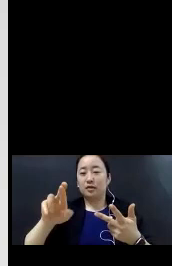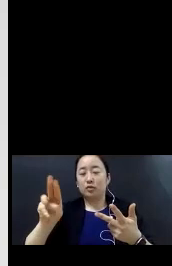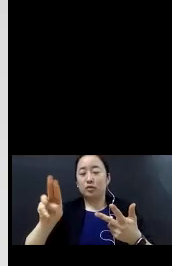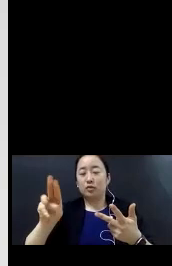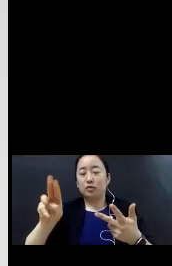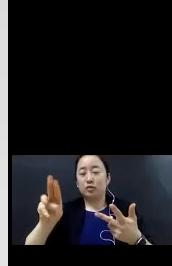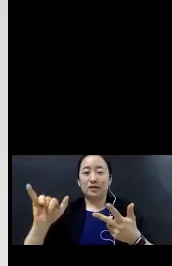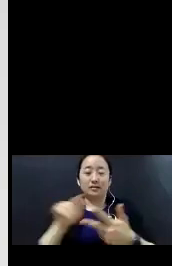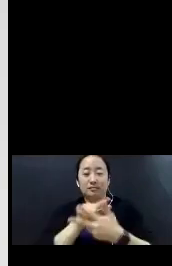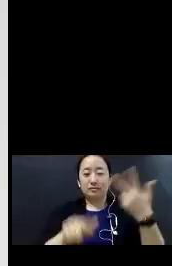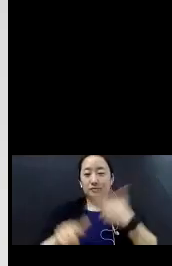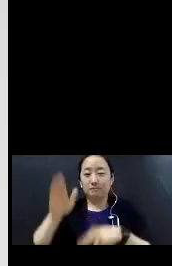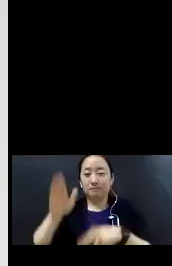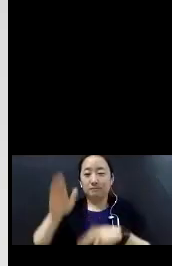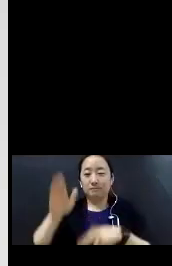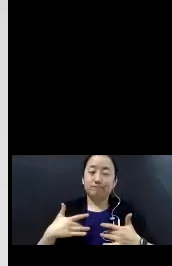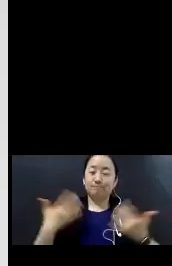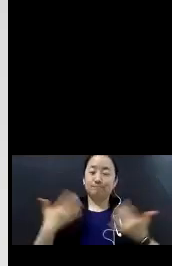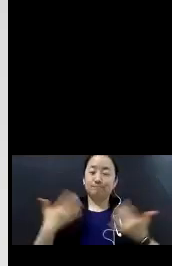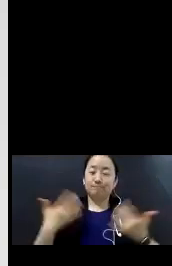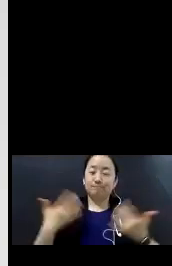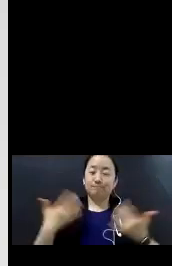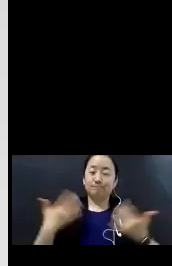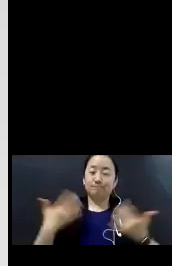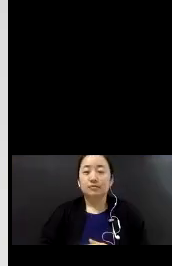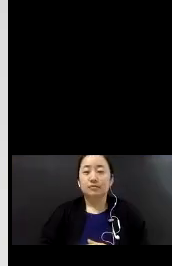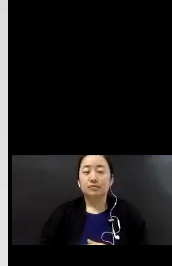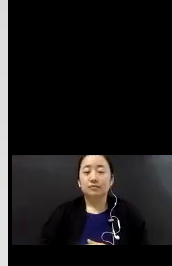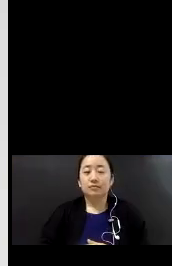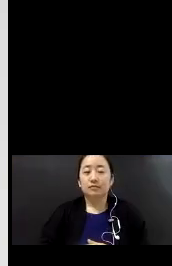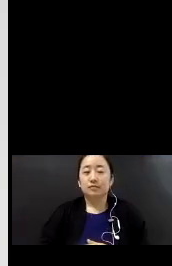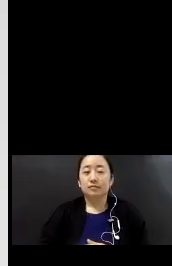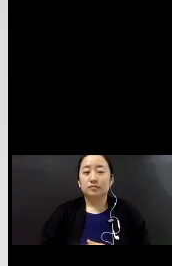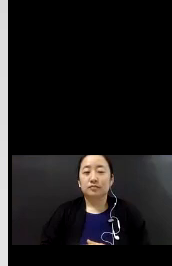THEIR SESSION WAS AT THE ASSISTIVE TECHNOLOGY